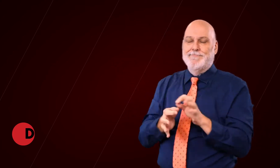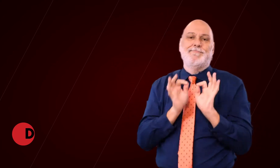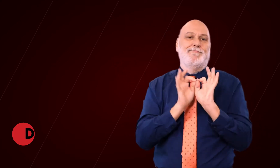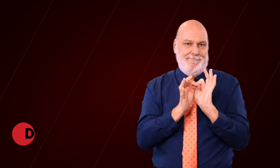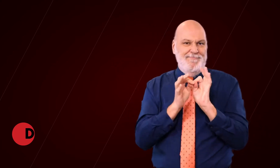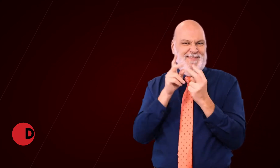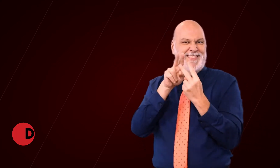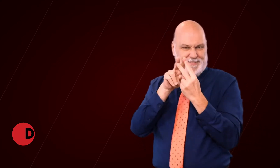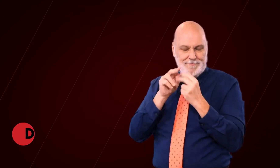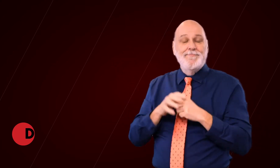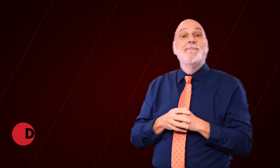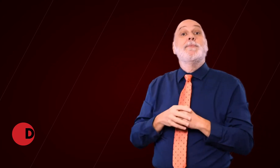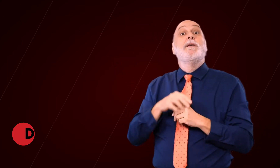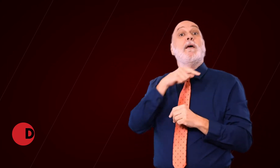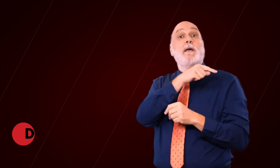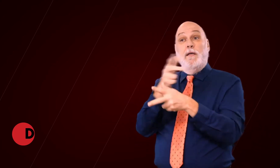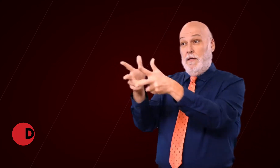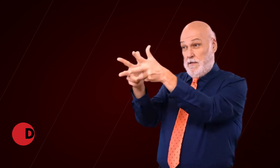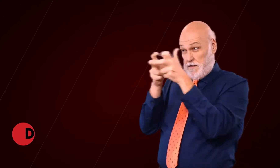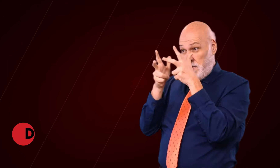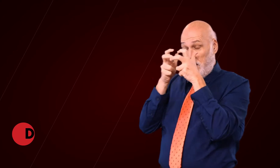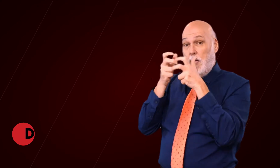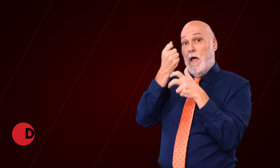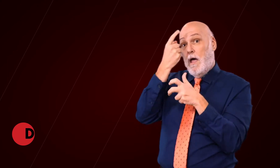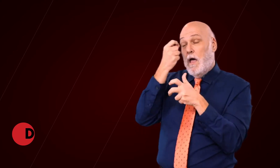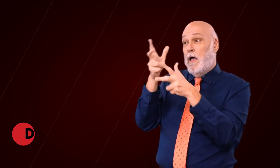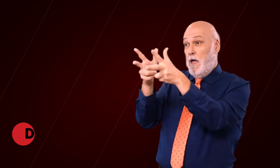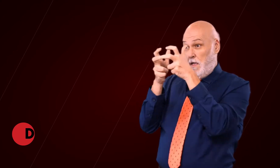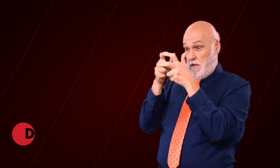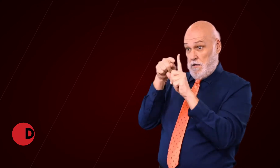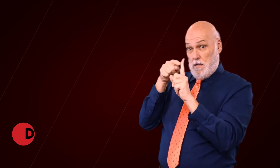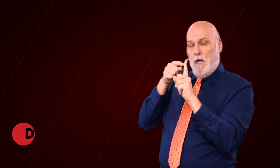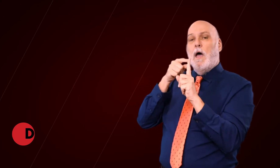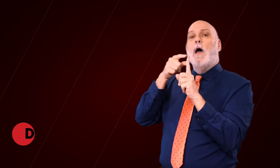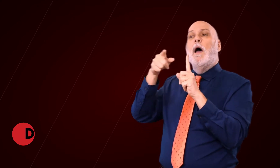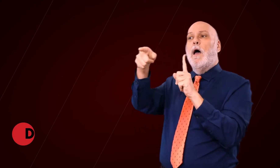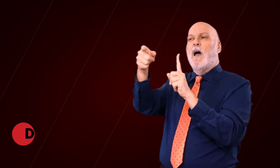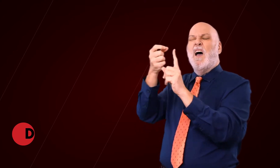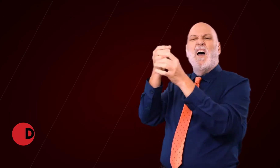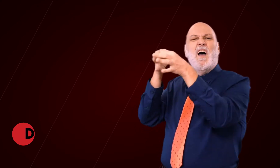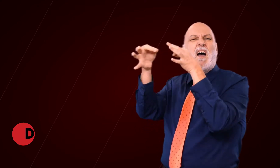in person or through VRI,